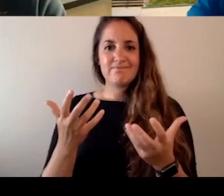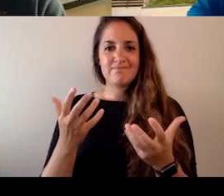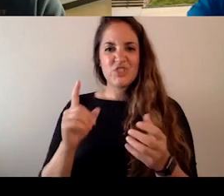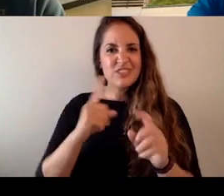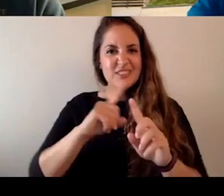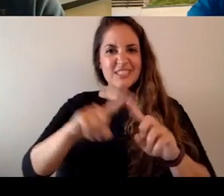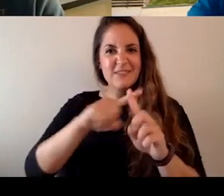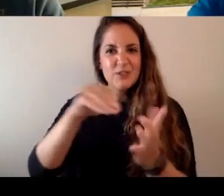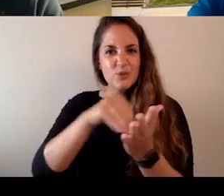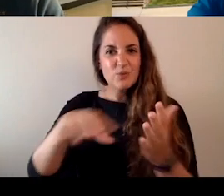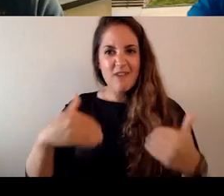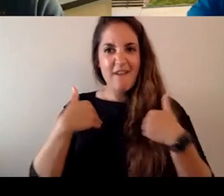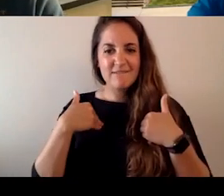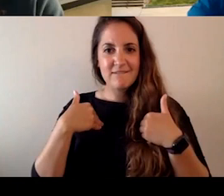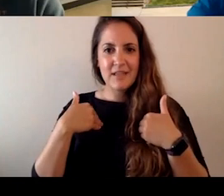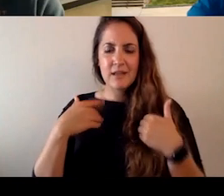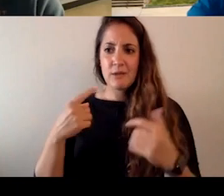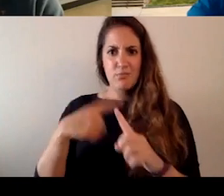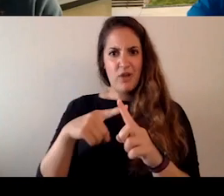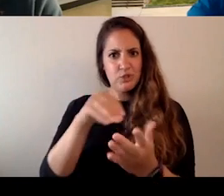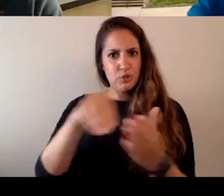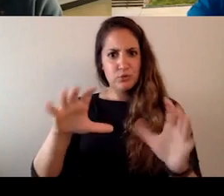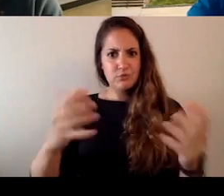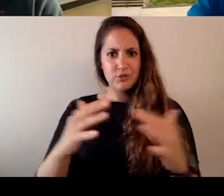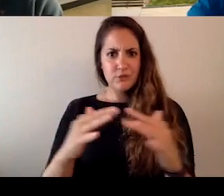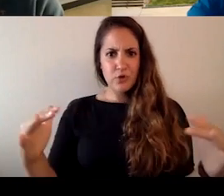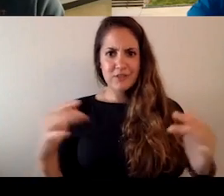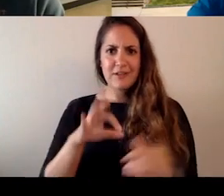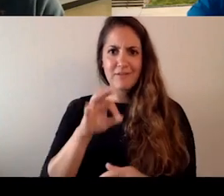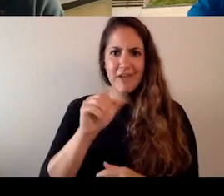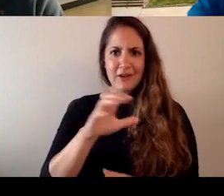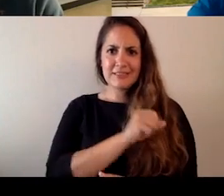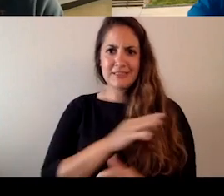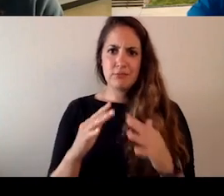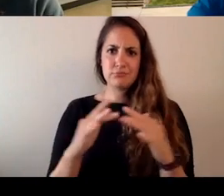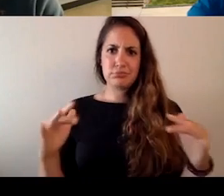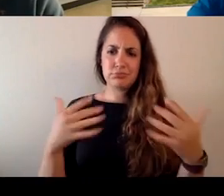and the diversity of students, faculty and staff. It makes it a very, very unique and